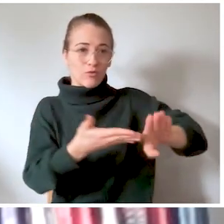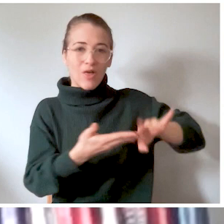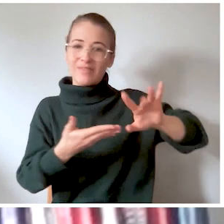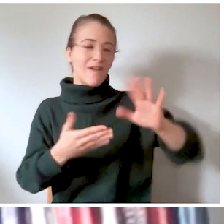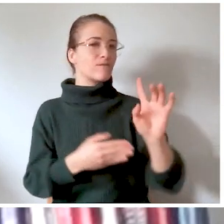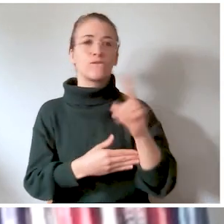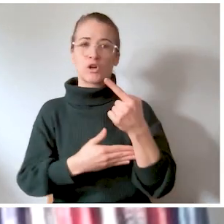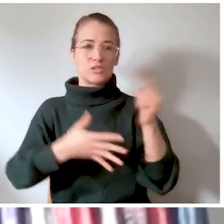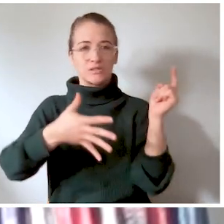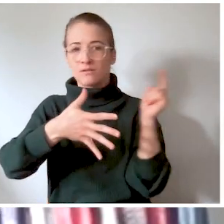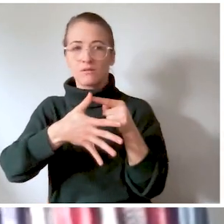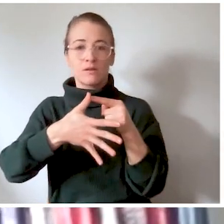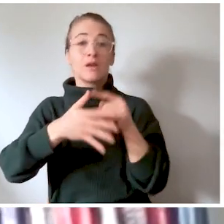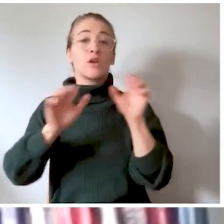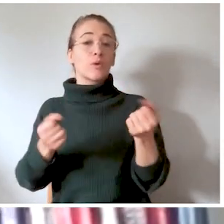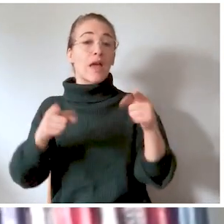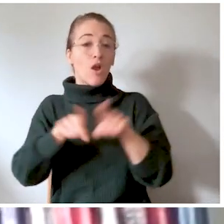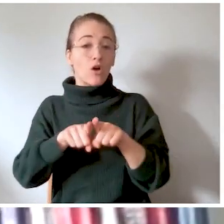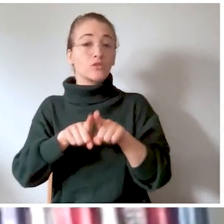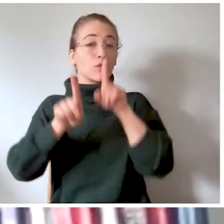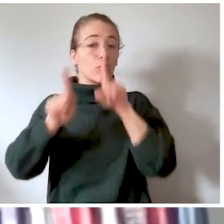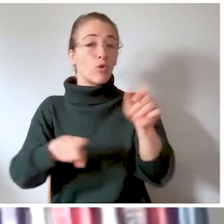You can also actually report any violations to DRNY.